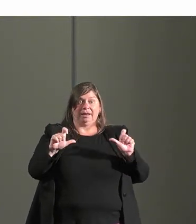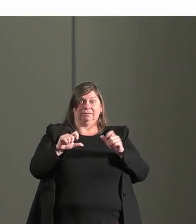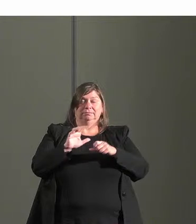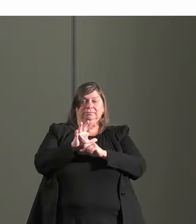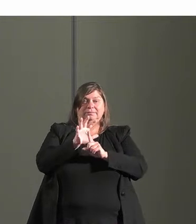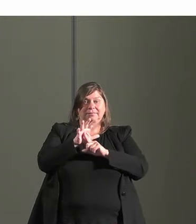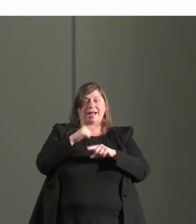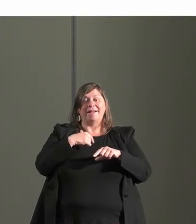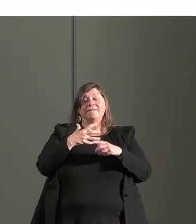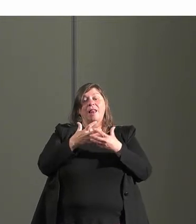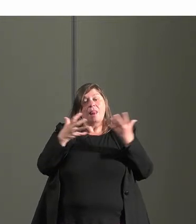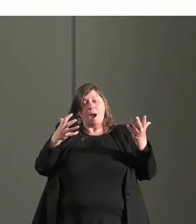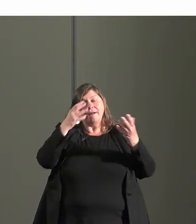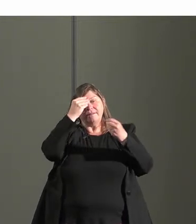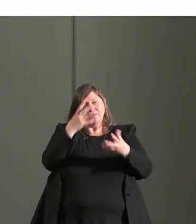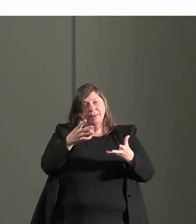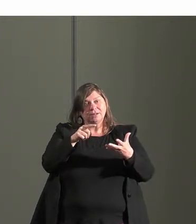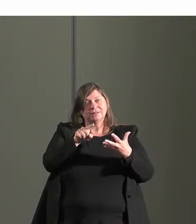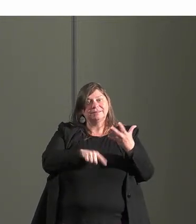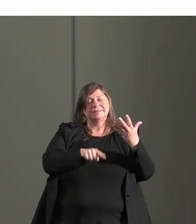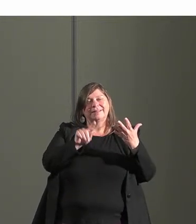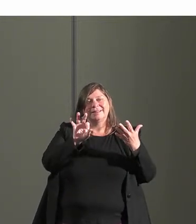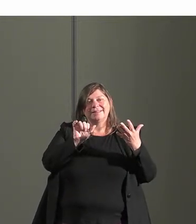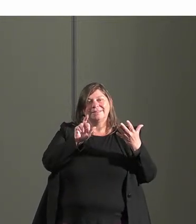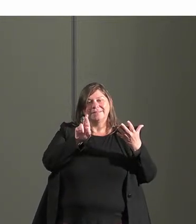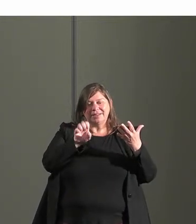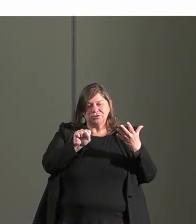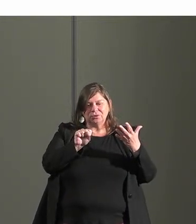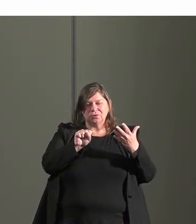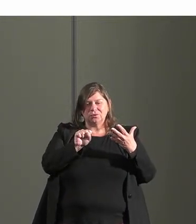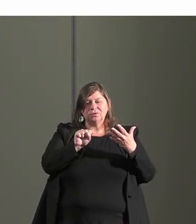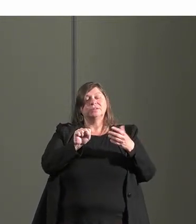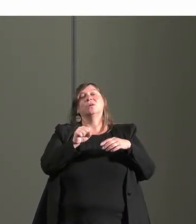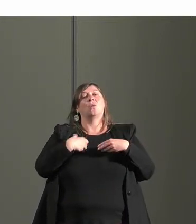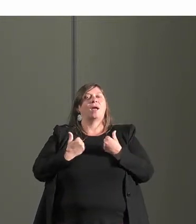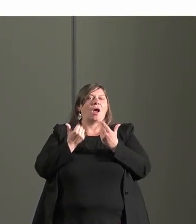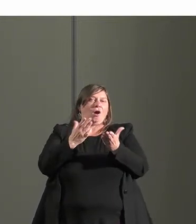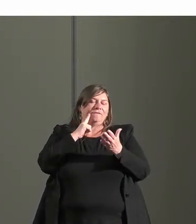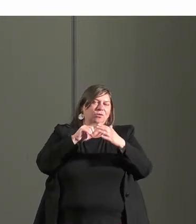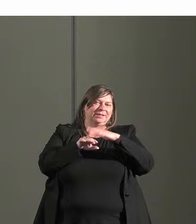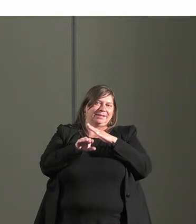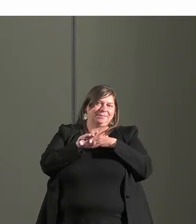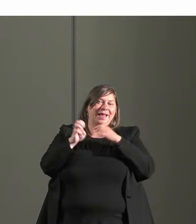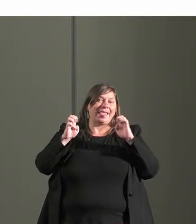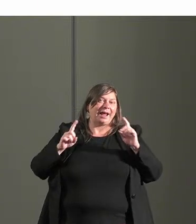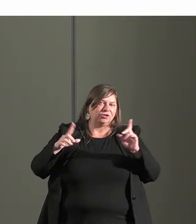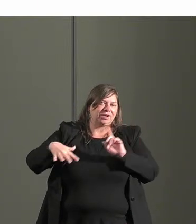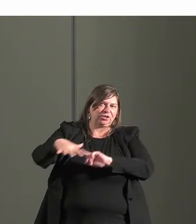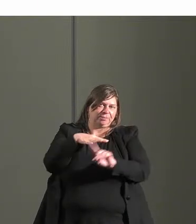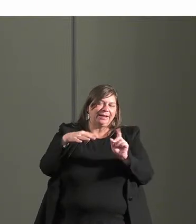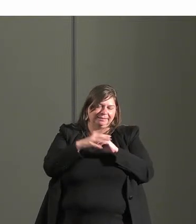might know Chrome Books are big in education. . So this site has a lot of information about all the different features that we